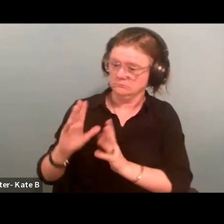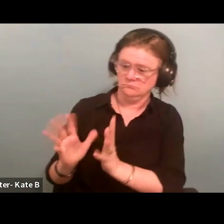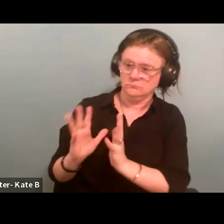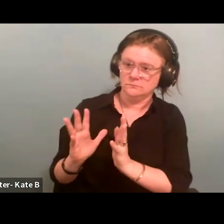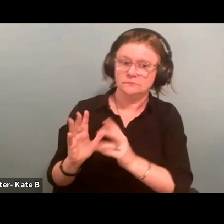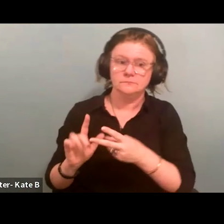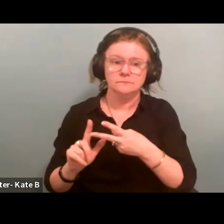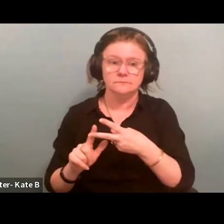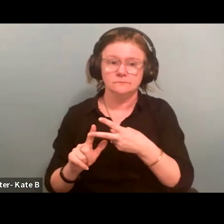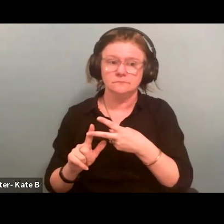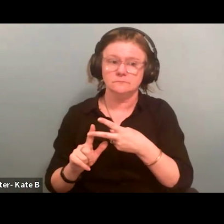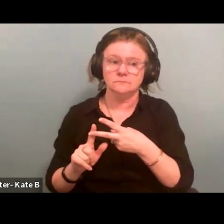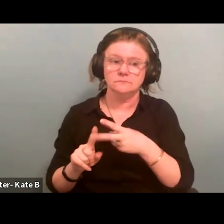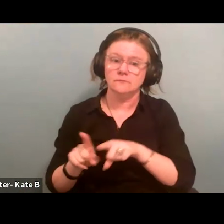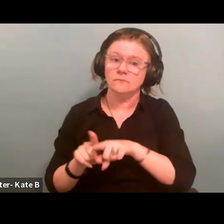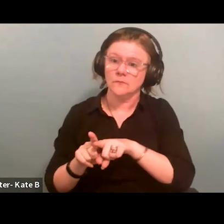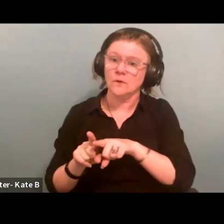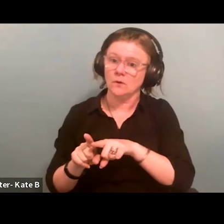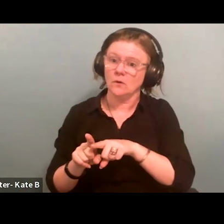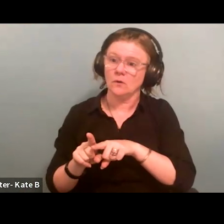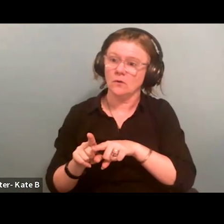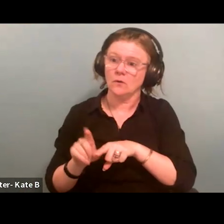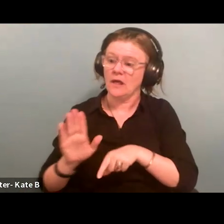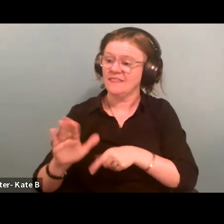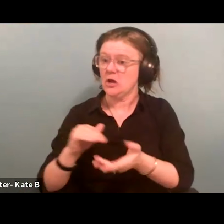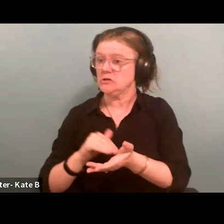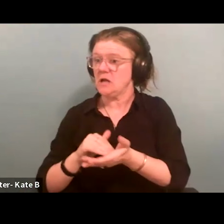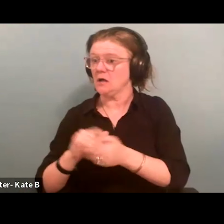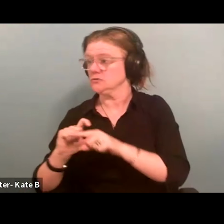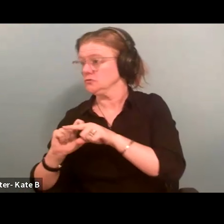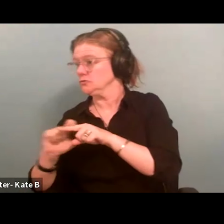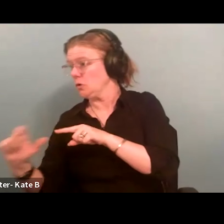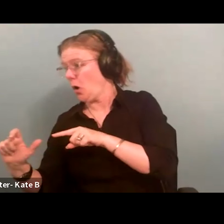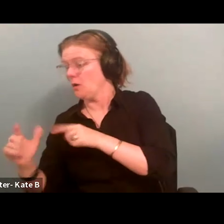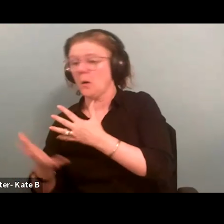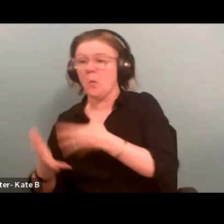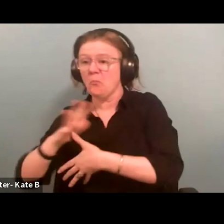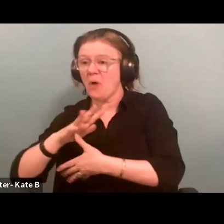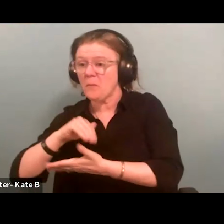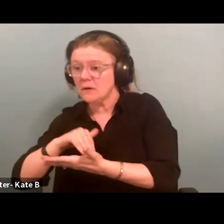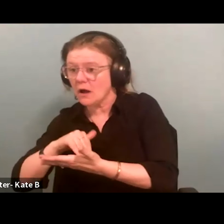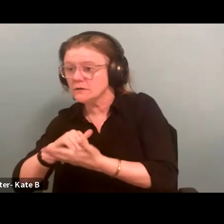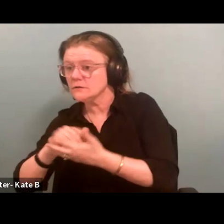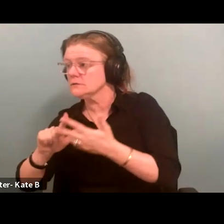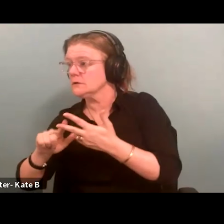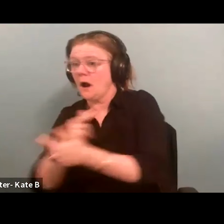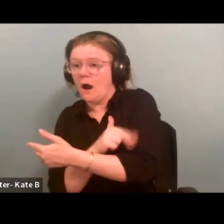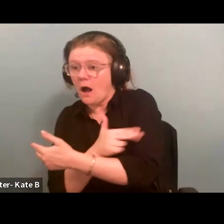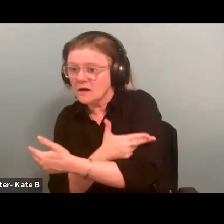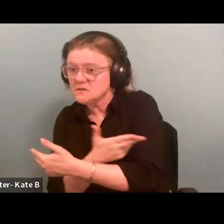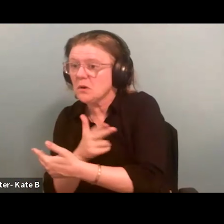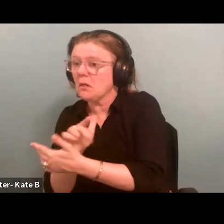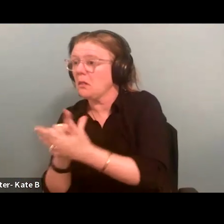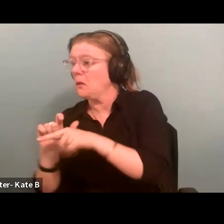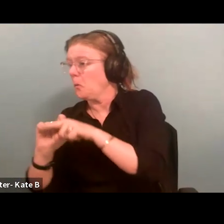And we will also contact their medical professionals, whether it's a primary-care physician or any hospital visits they've had.